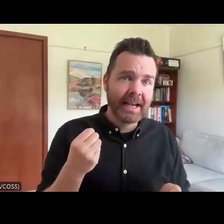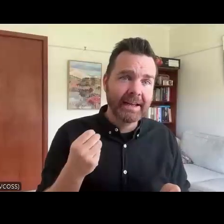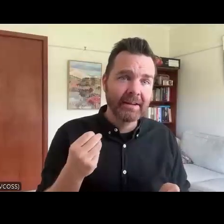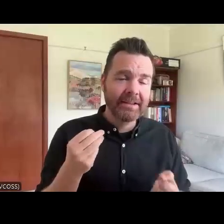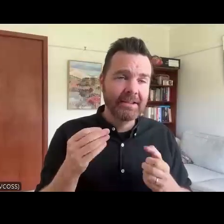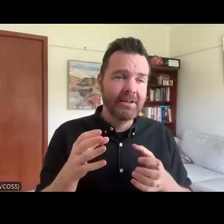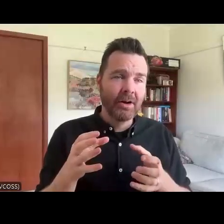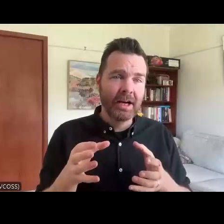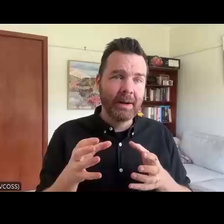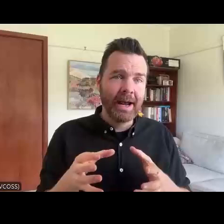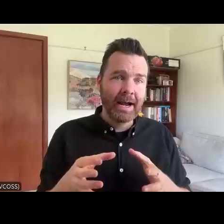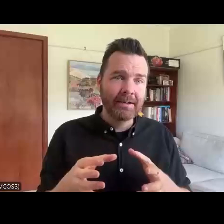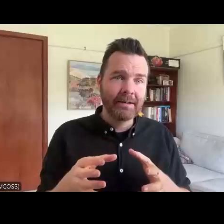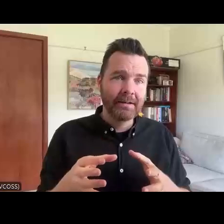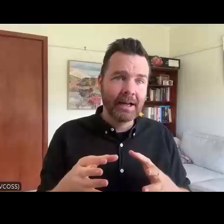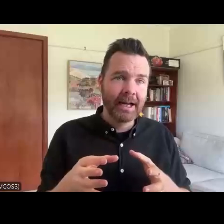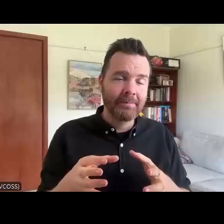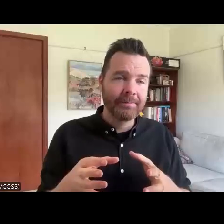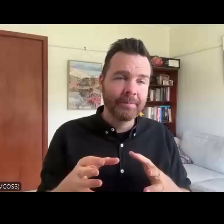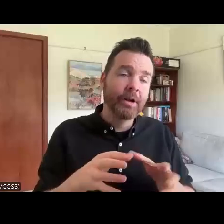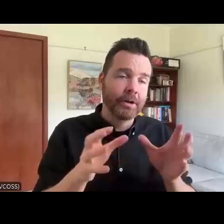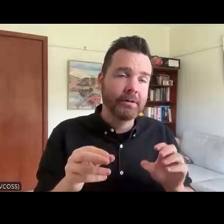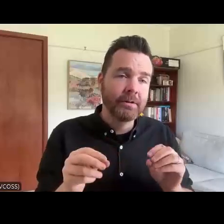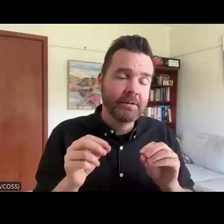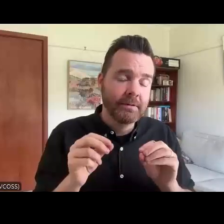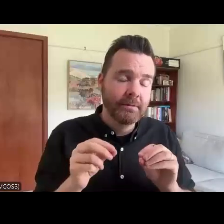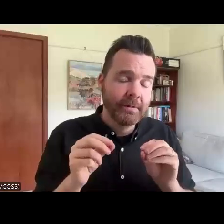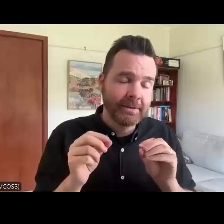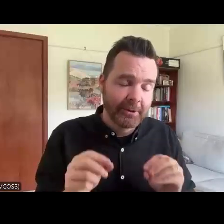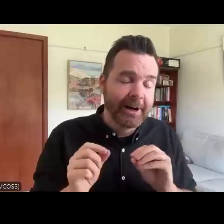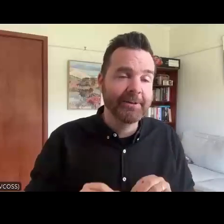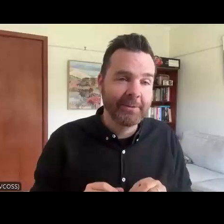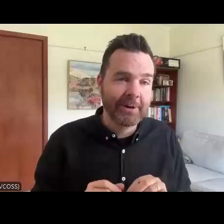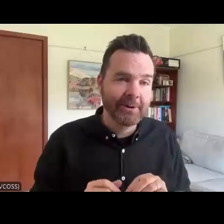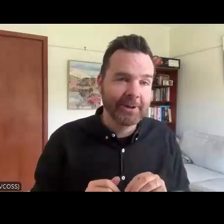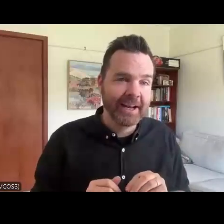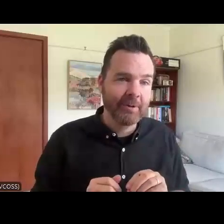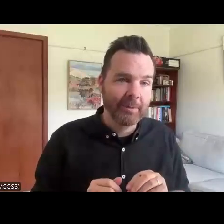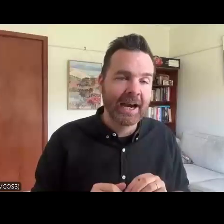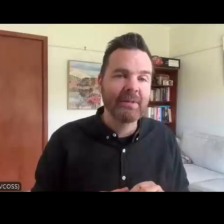say that this is not about, well no it's the creation of the equality camp, what became the